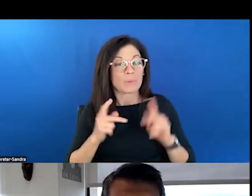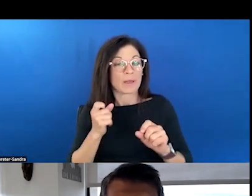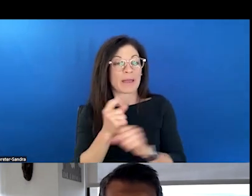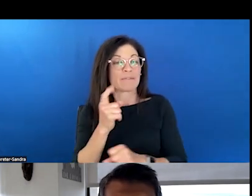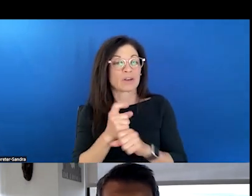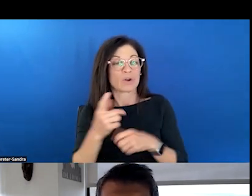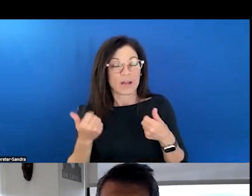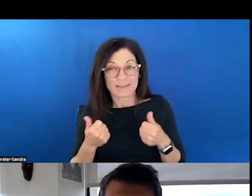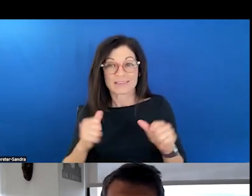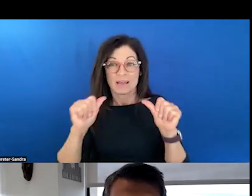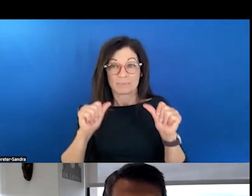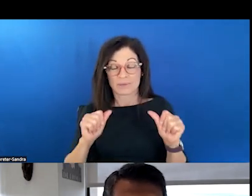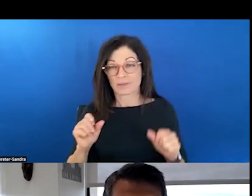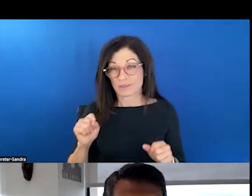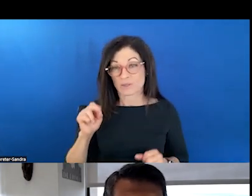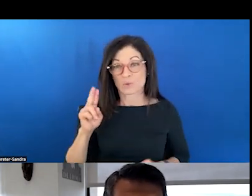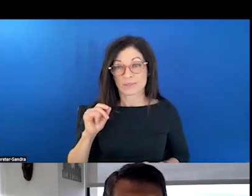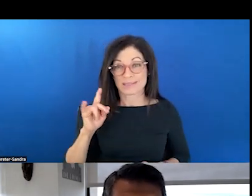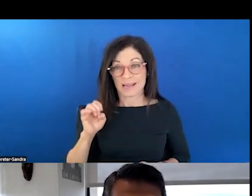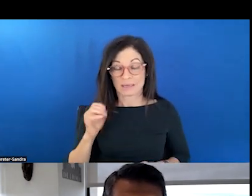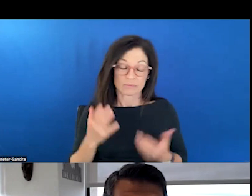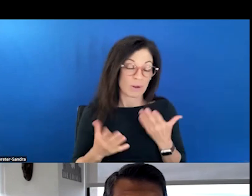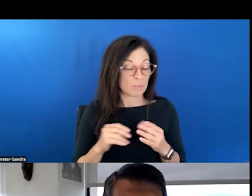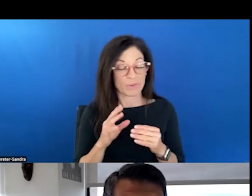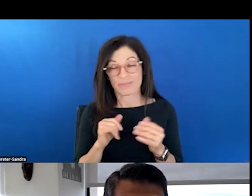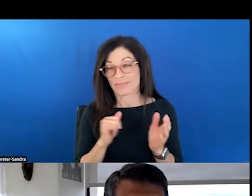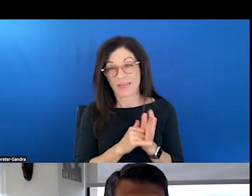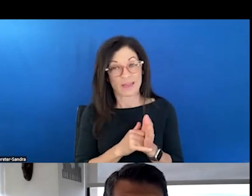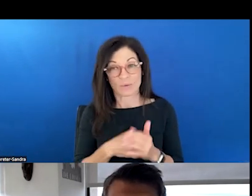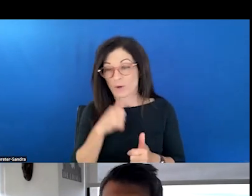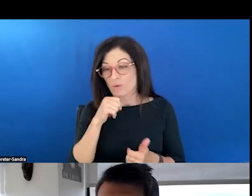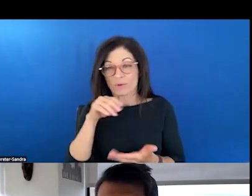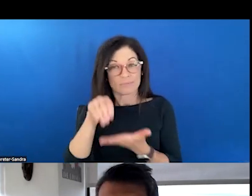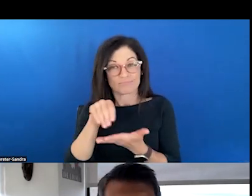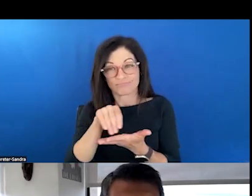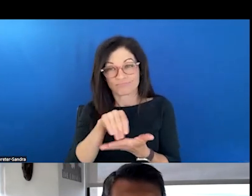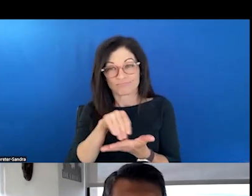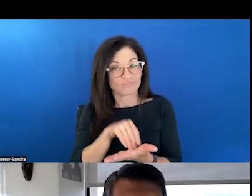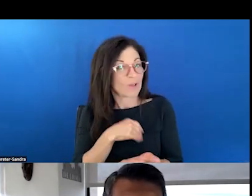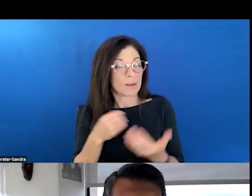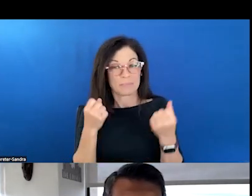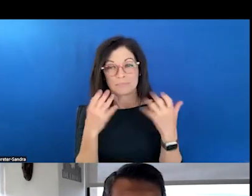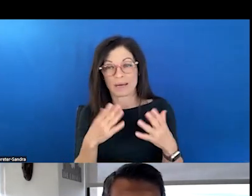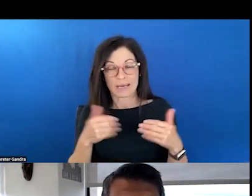IT IS LIKE LIKELY MORE THAN THAT. WE DON'T HAVE A LOT OF THE DOCUMENTS ON THAT.